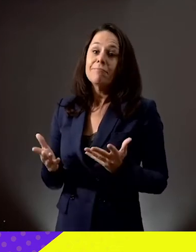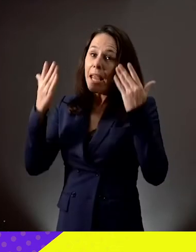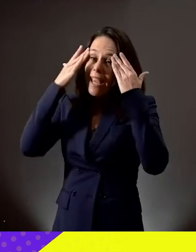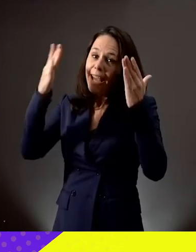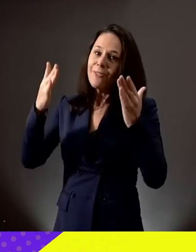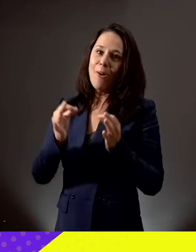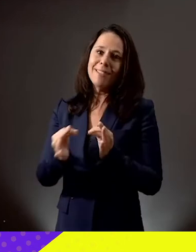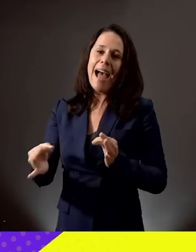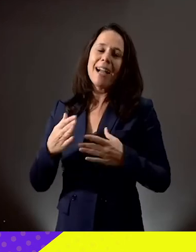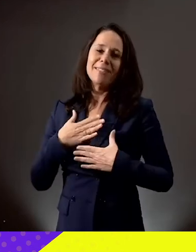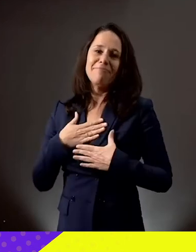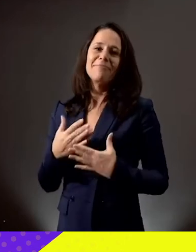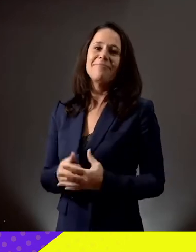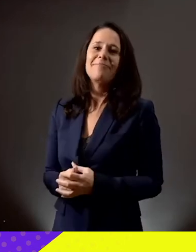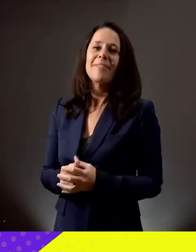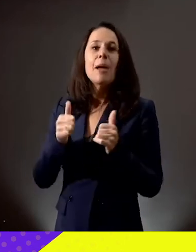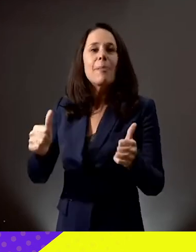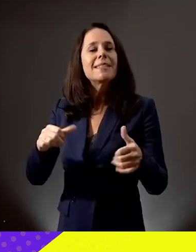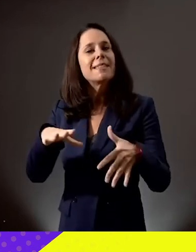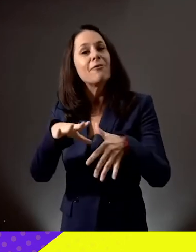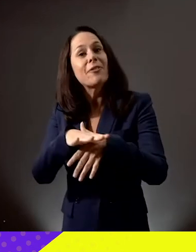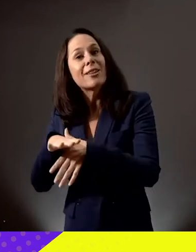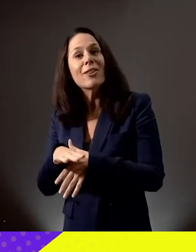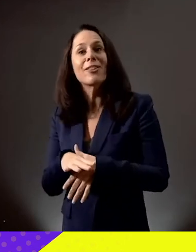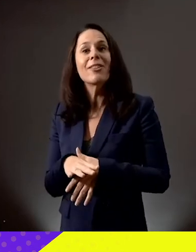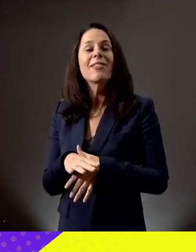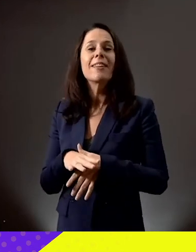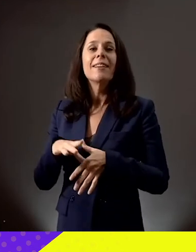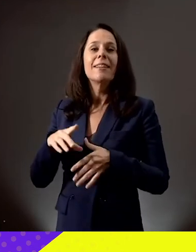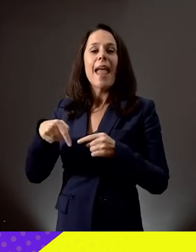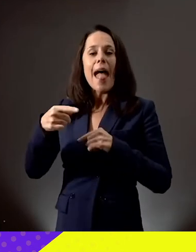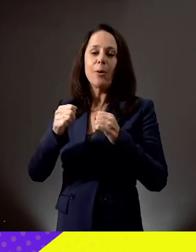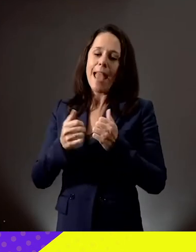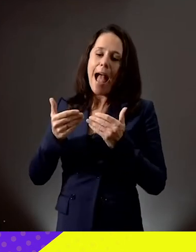Dear friends, every year SER Diversiteit In Bedrijf...